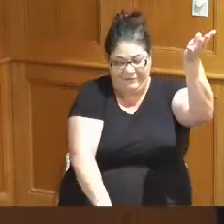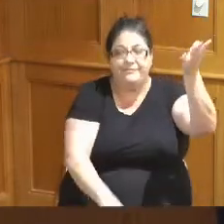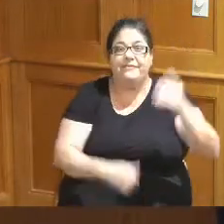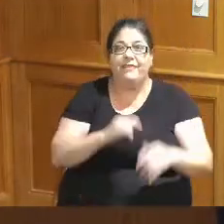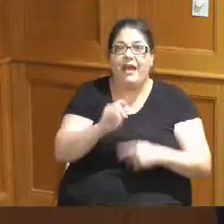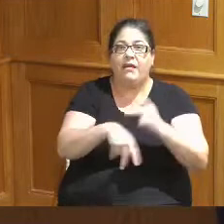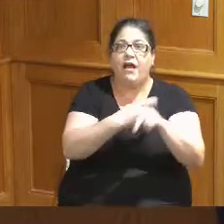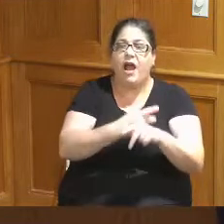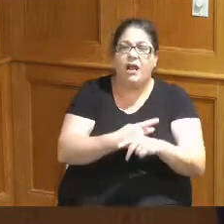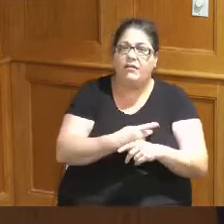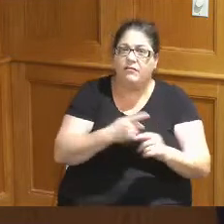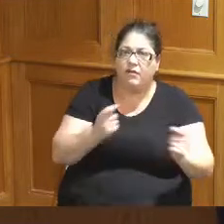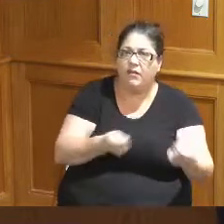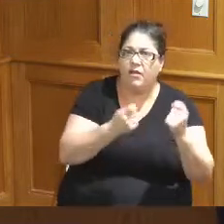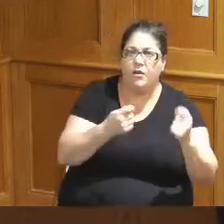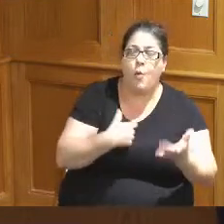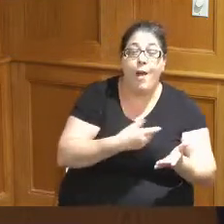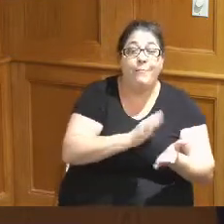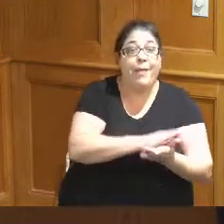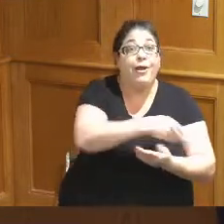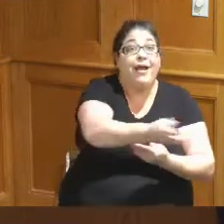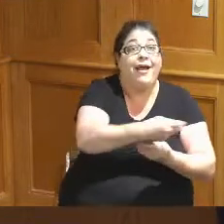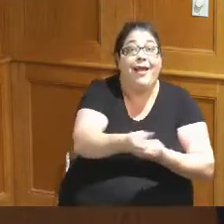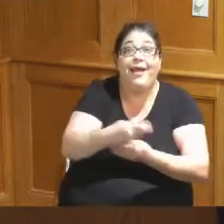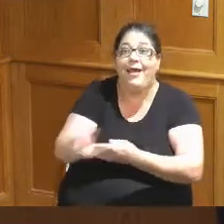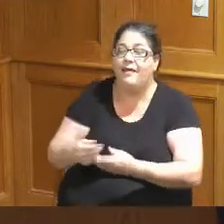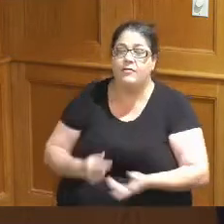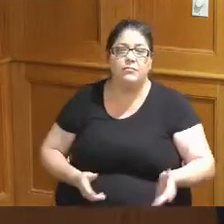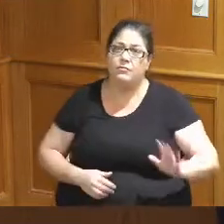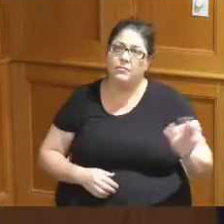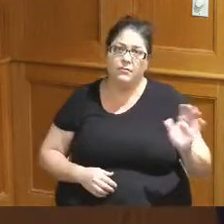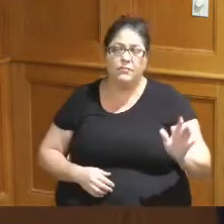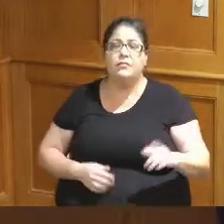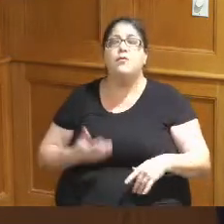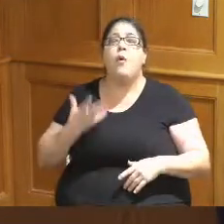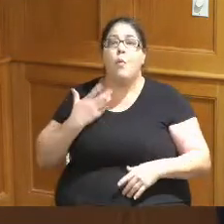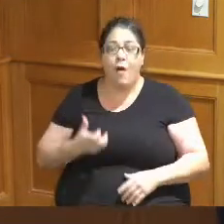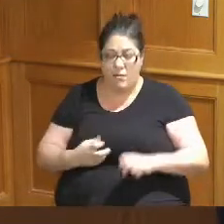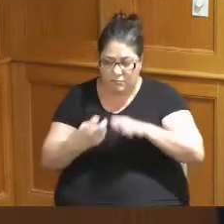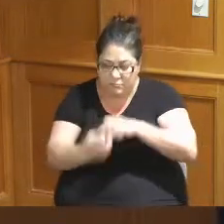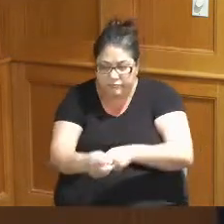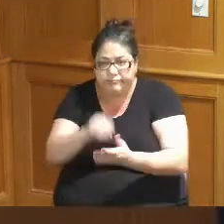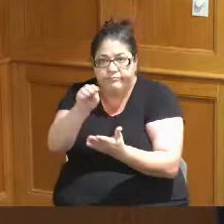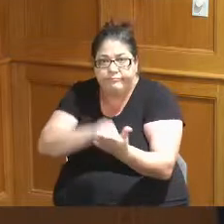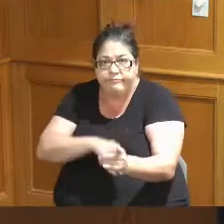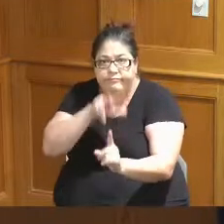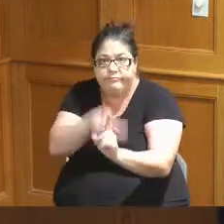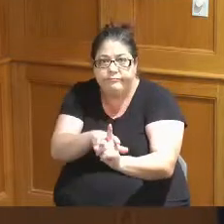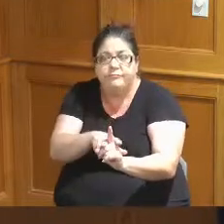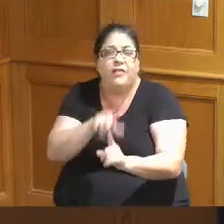million dollars in Grants that you could apply for right there we had very real one-on-ones